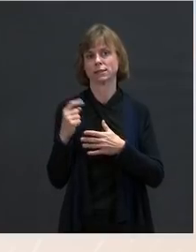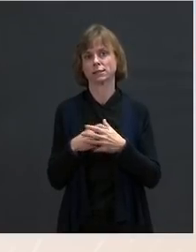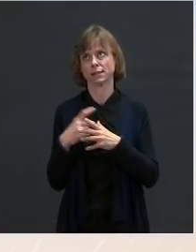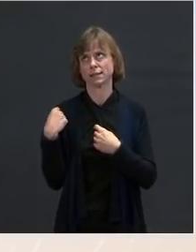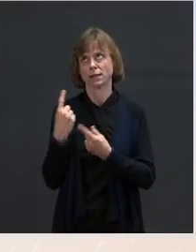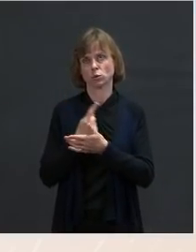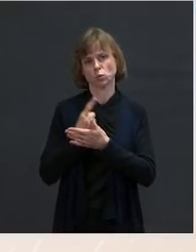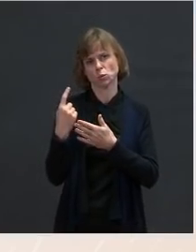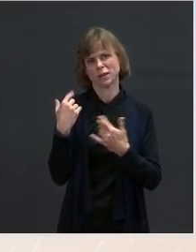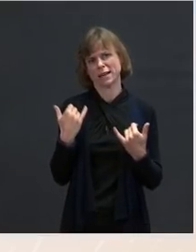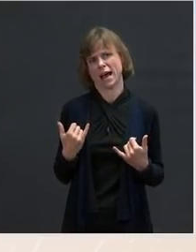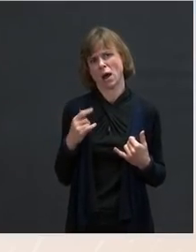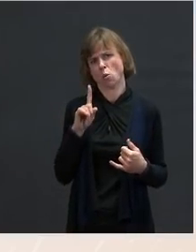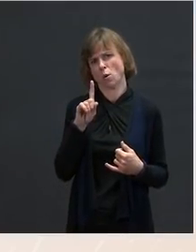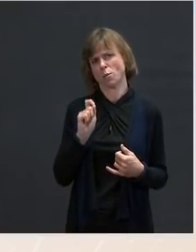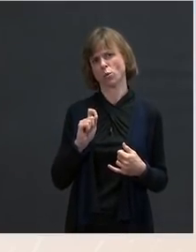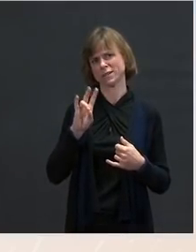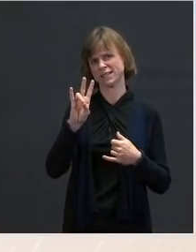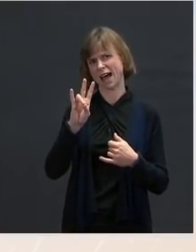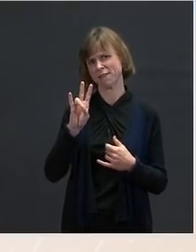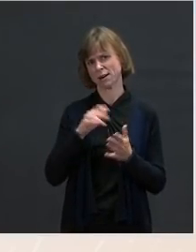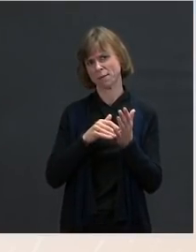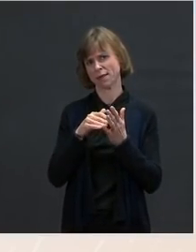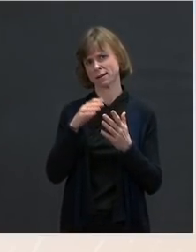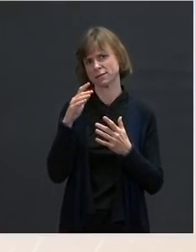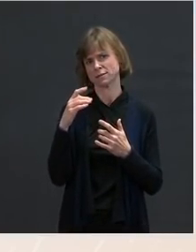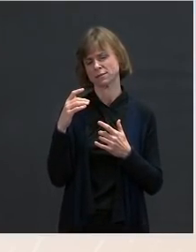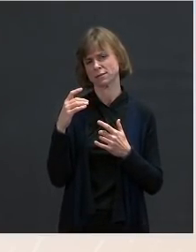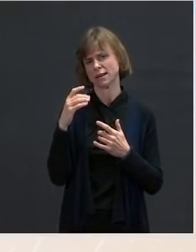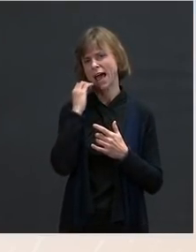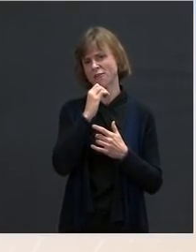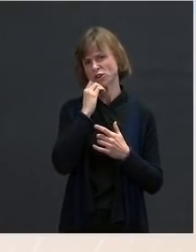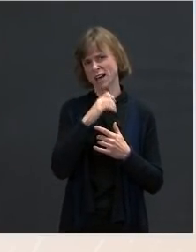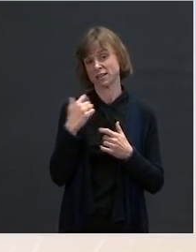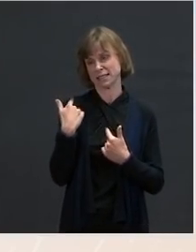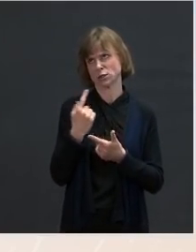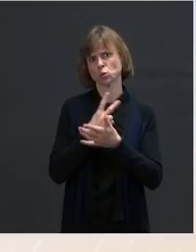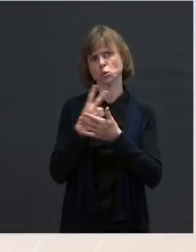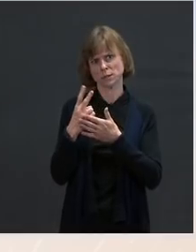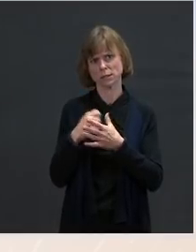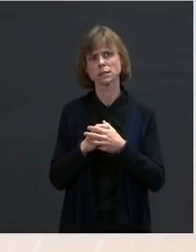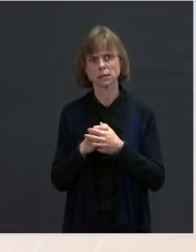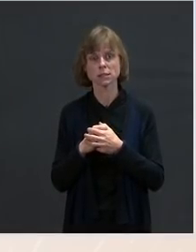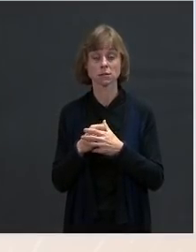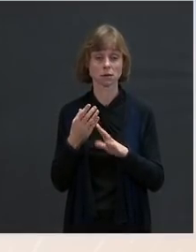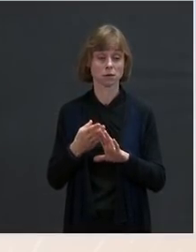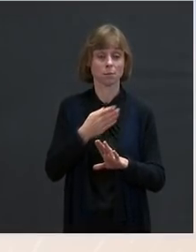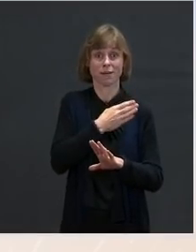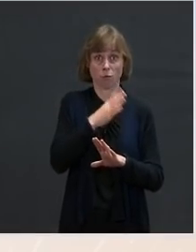we're at about 1.7 million a day -- or last two weeks or so, 1.7 million a day. Prior to the President taking office,